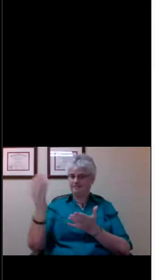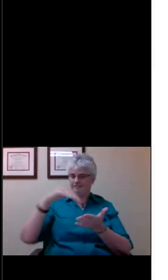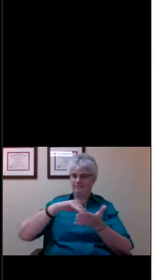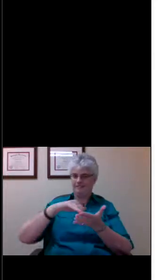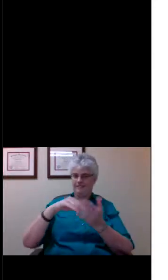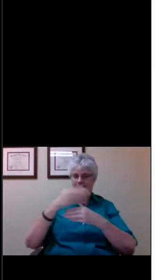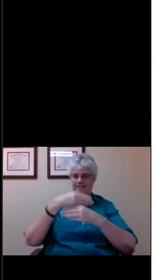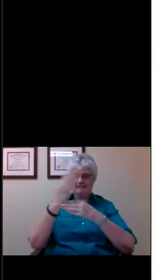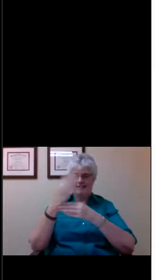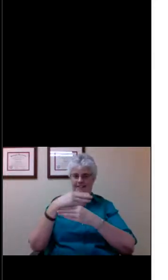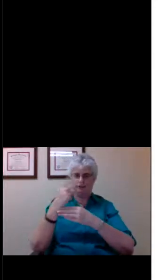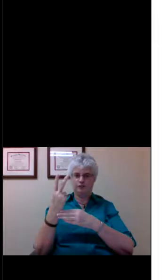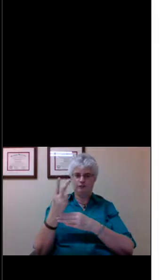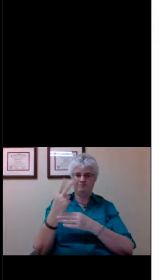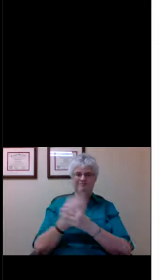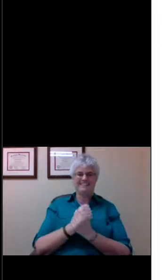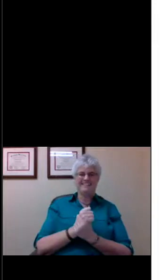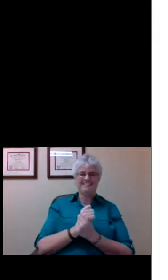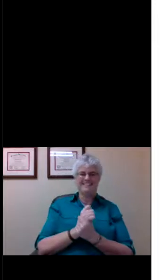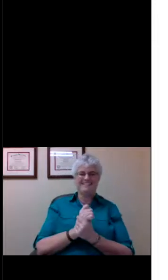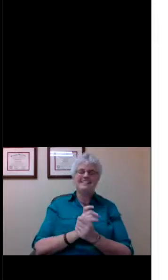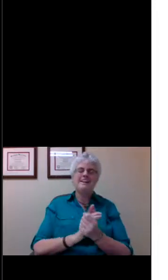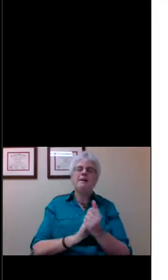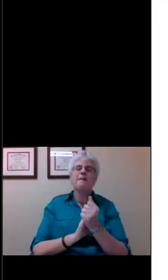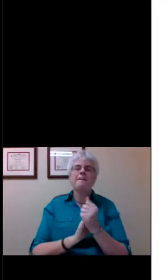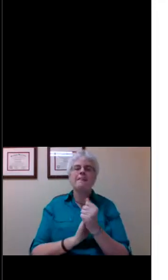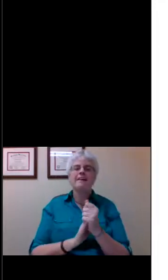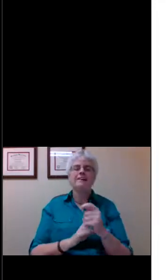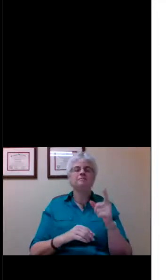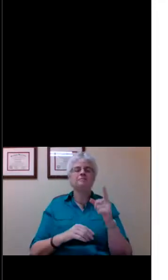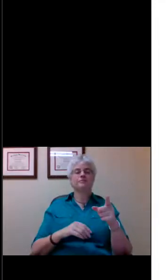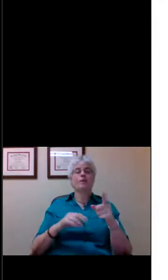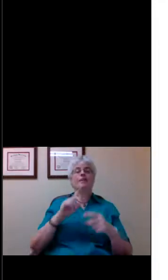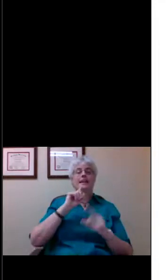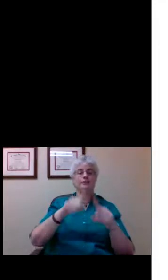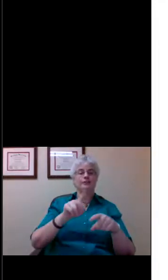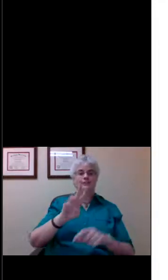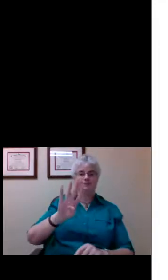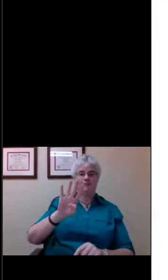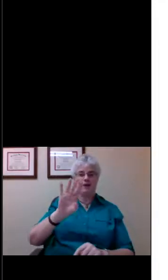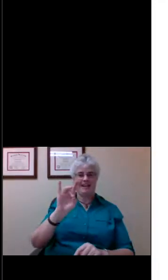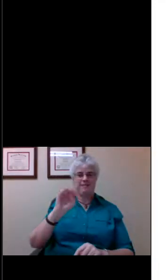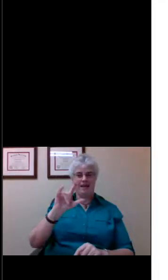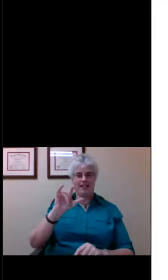Holly: Sorry about that yet again. Take 2! Cierra: Yes, accessibility just takes time.